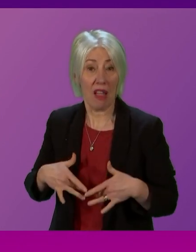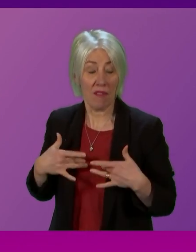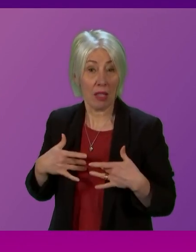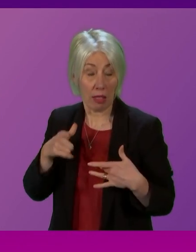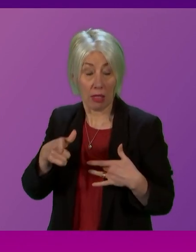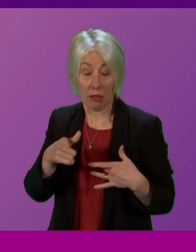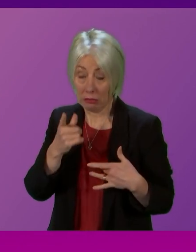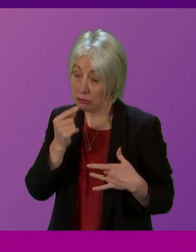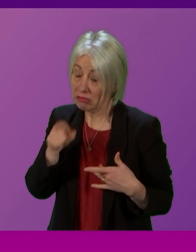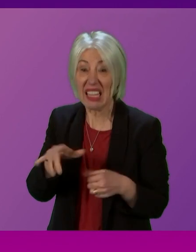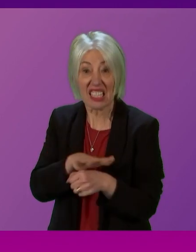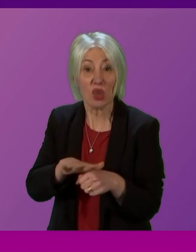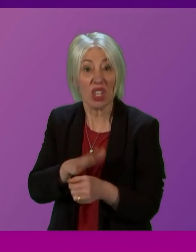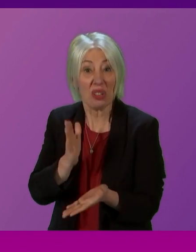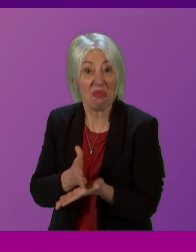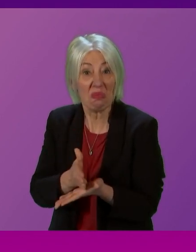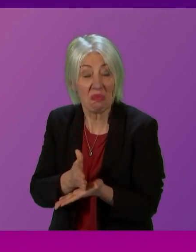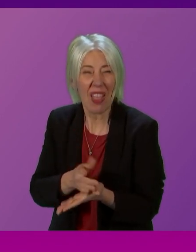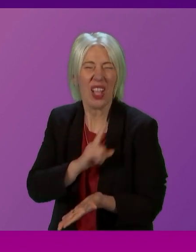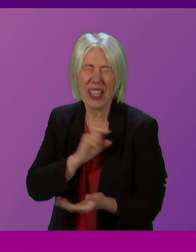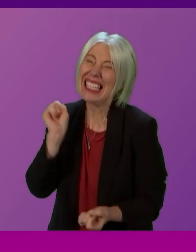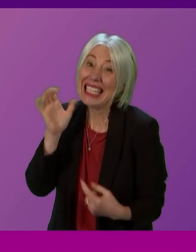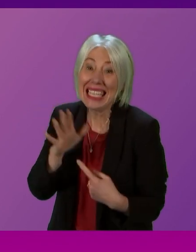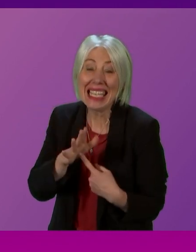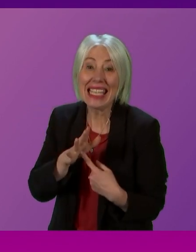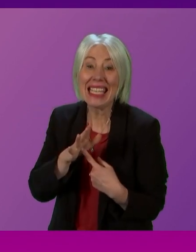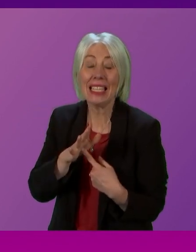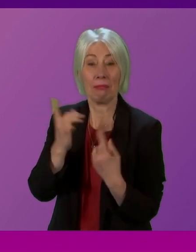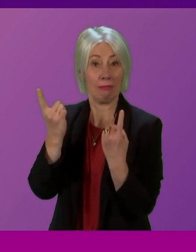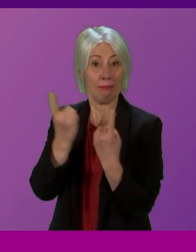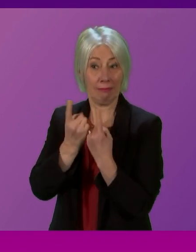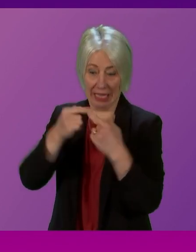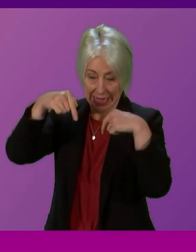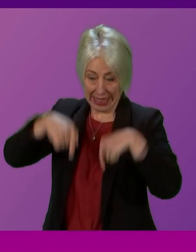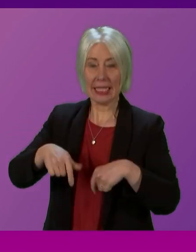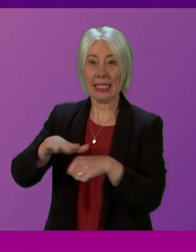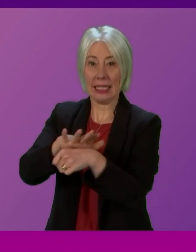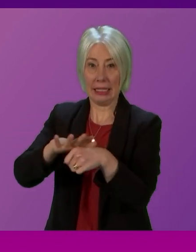case, which is why the key factor—and only important factor—in the case is not the